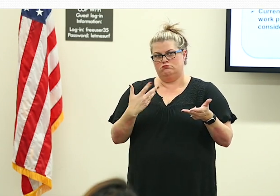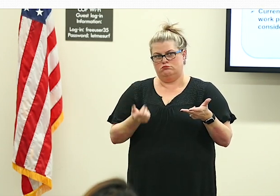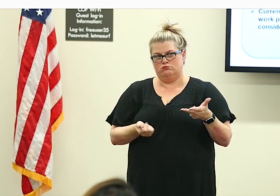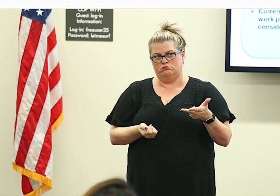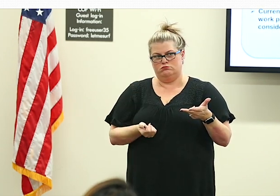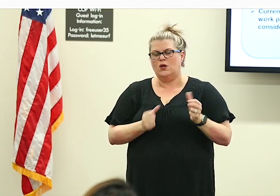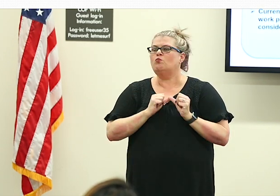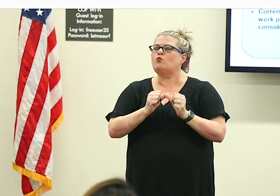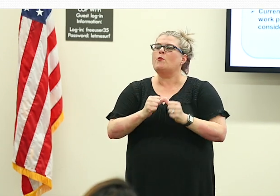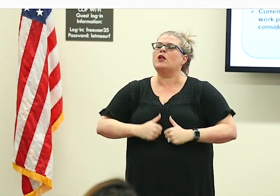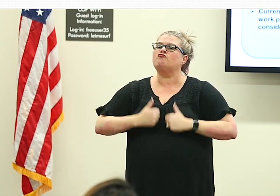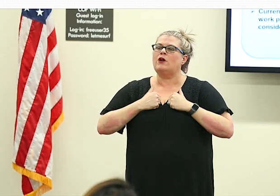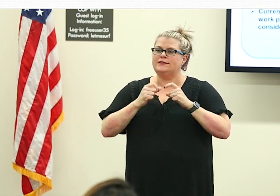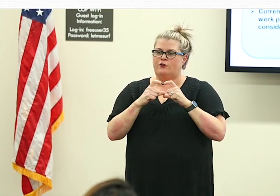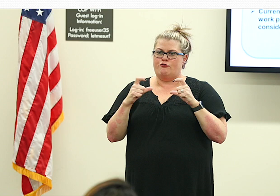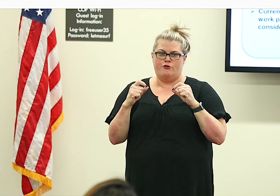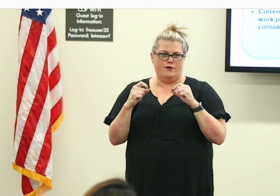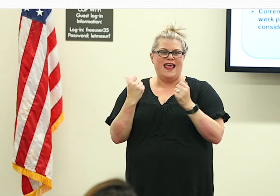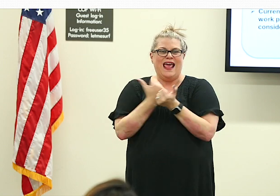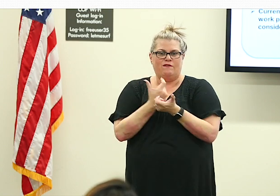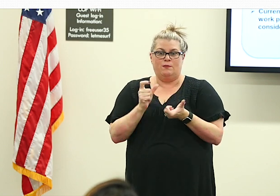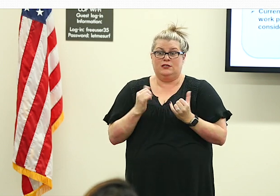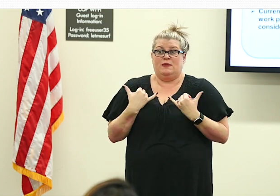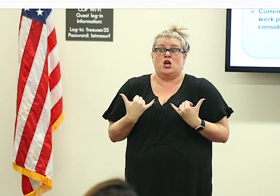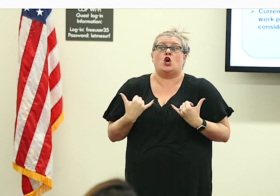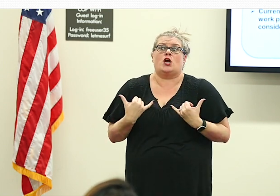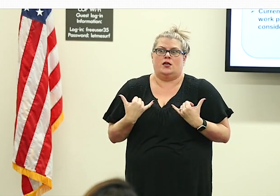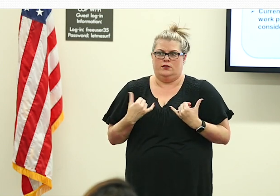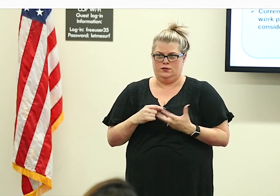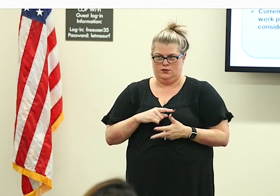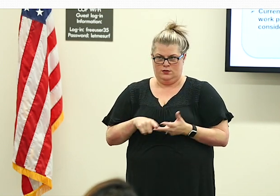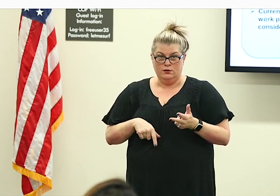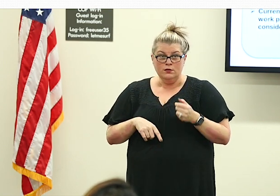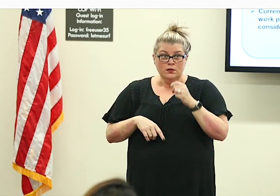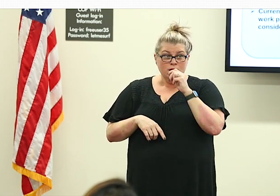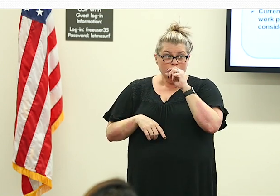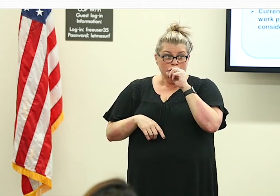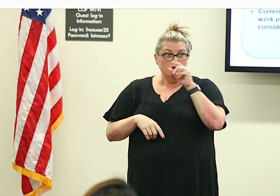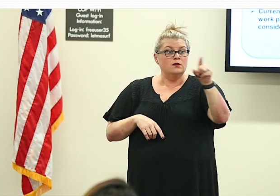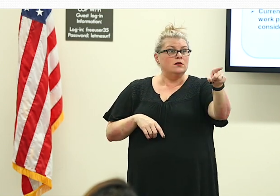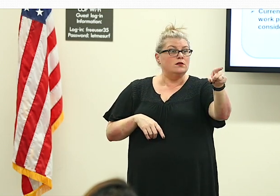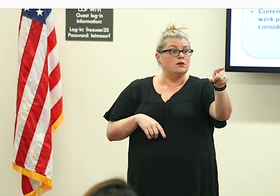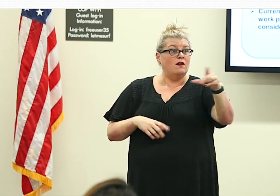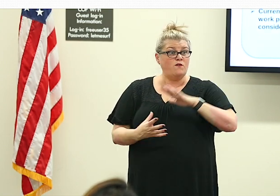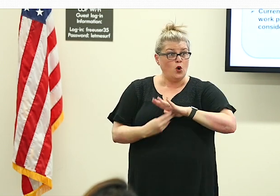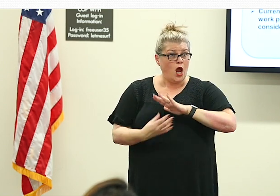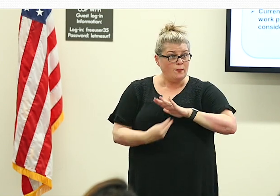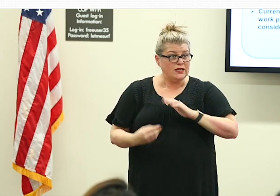permanent resident card. Everything needs to be current though for that. [Male Attendee] Photocopies?